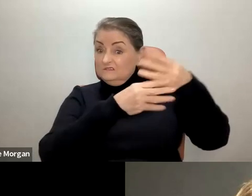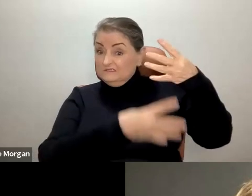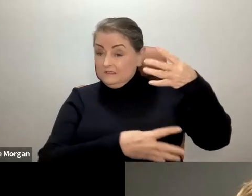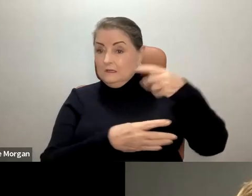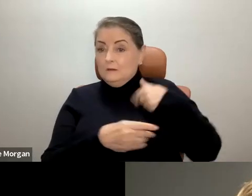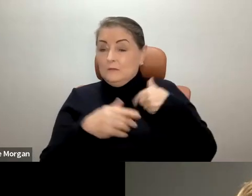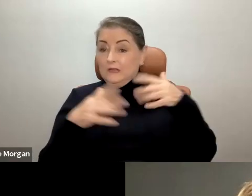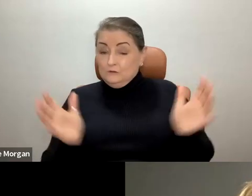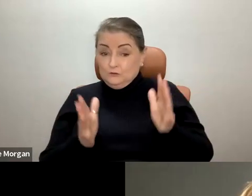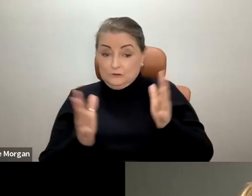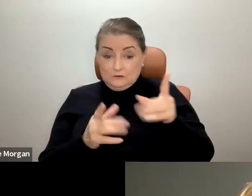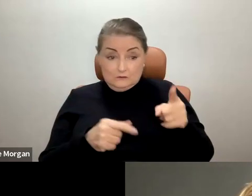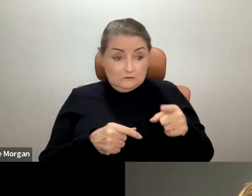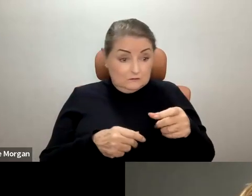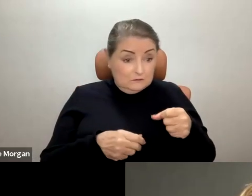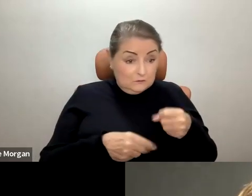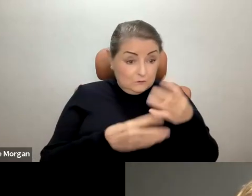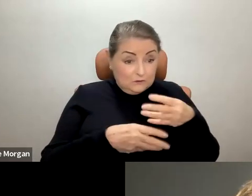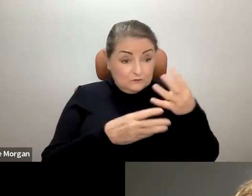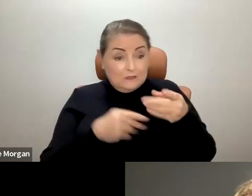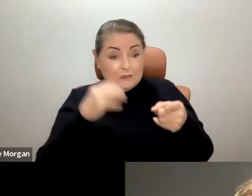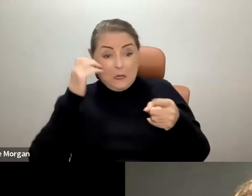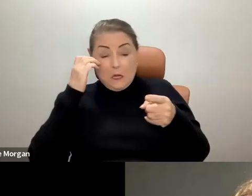people to keep posting, or raise your hand or post something in